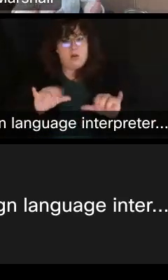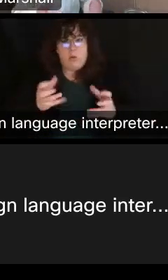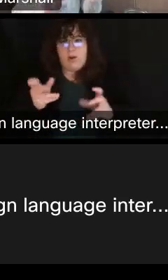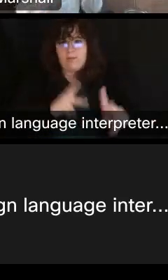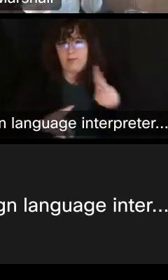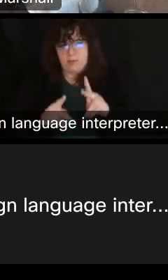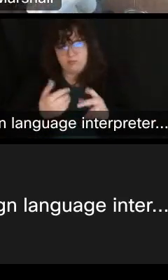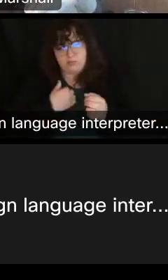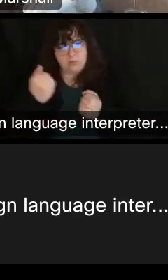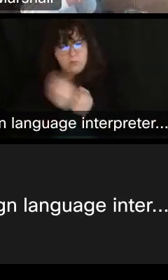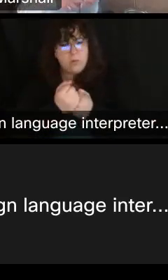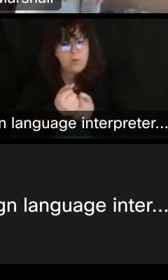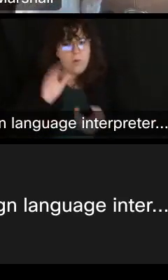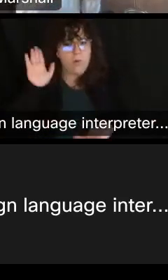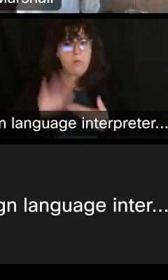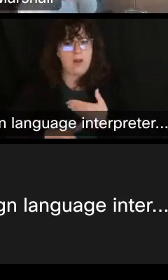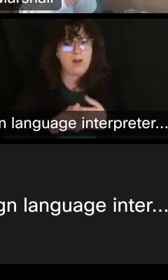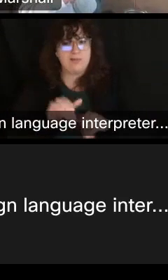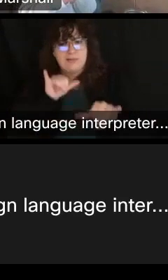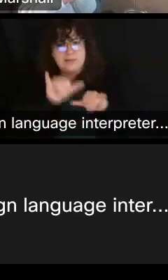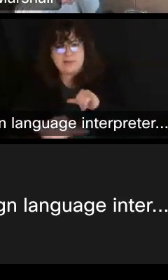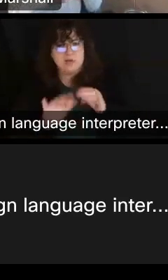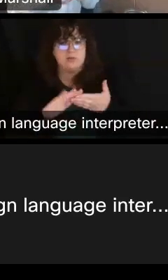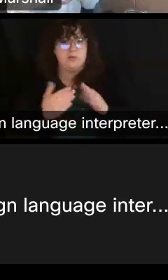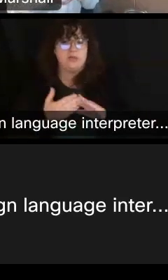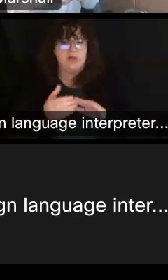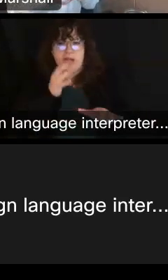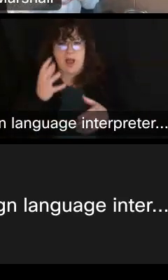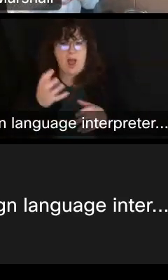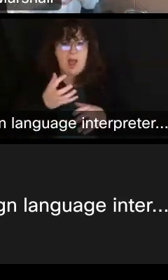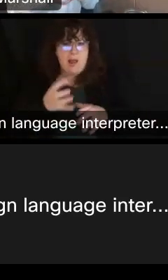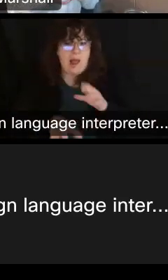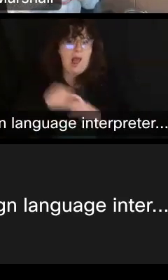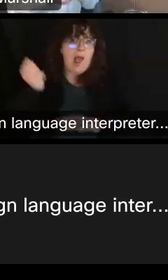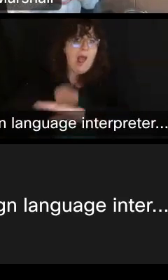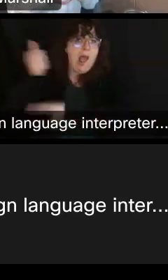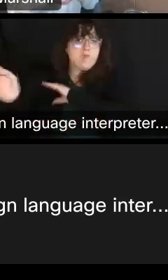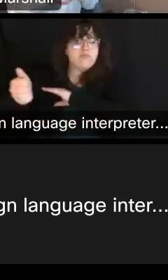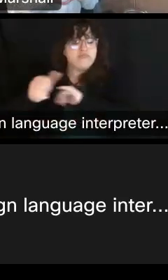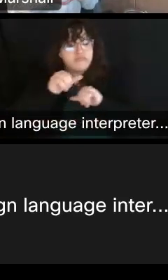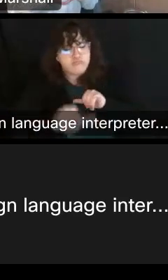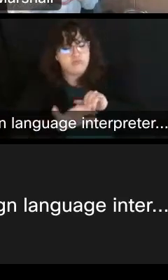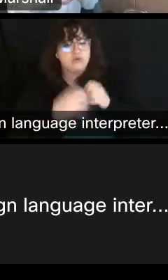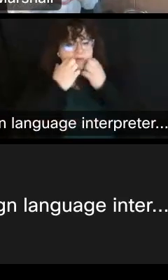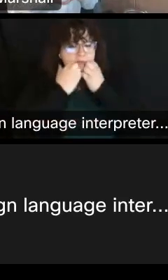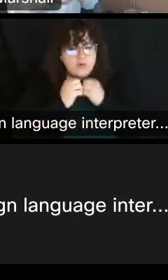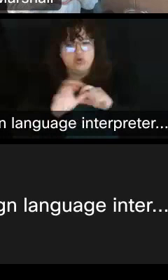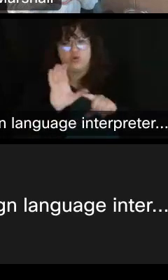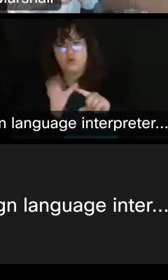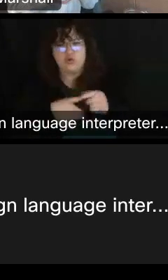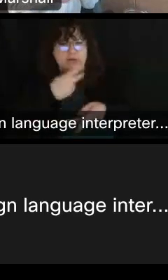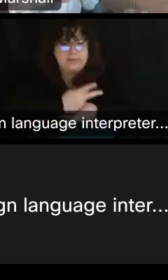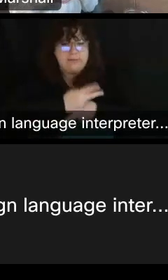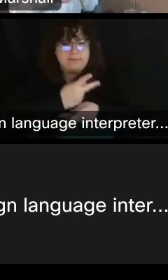people and staying in their community into their own values and cultural priorities.